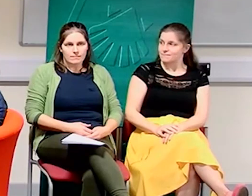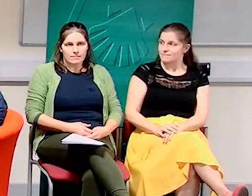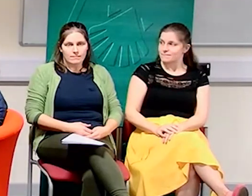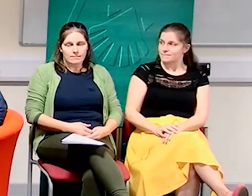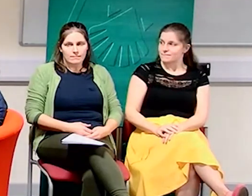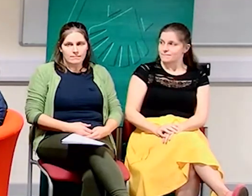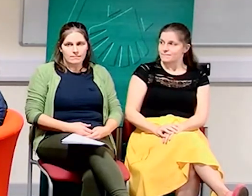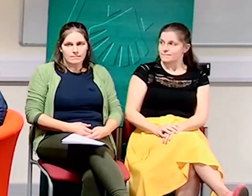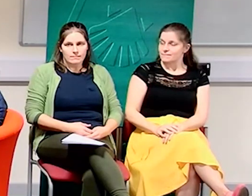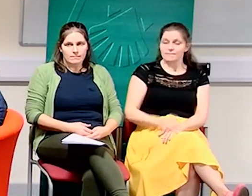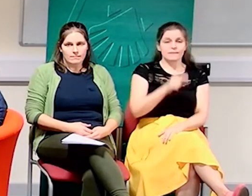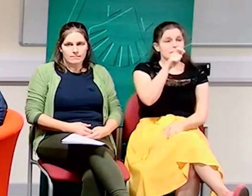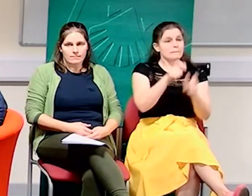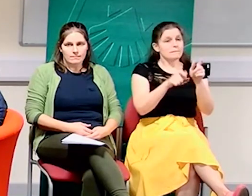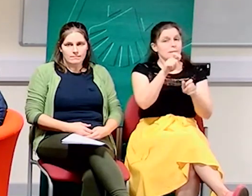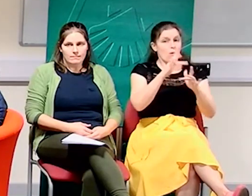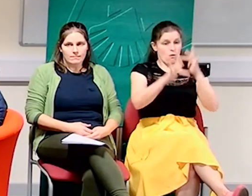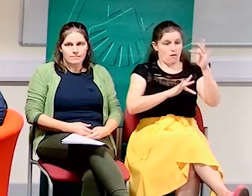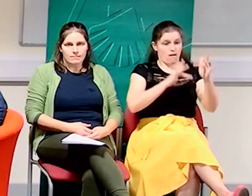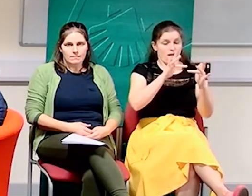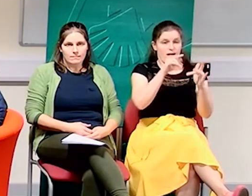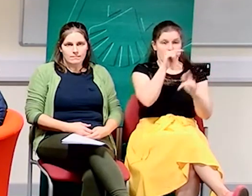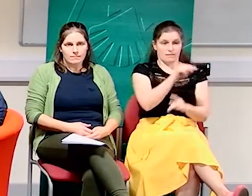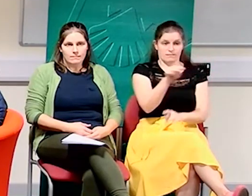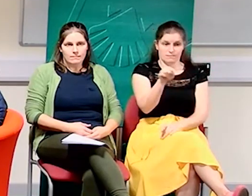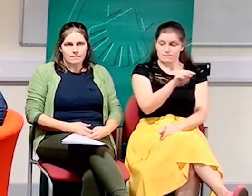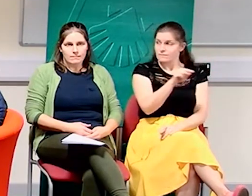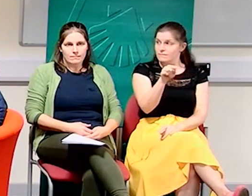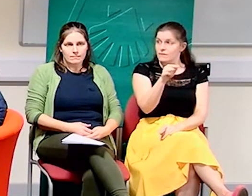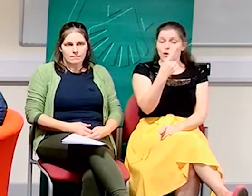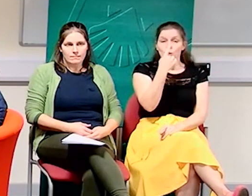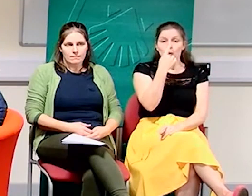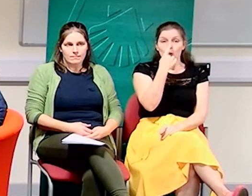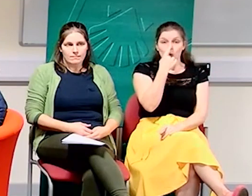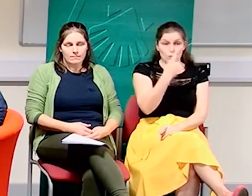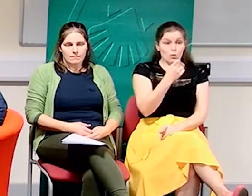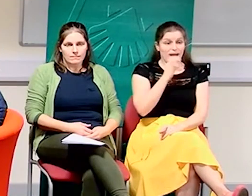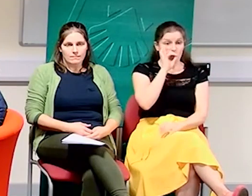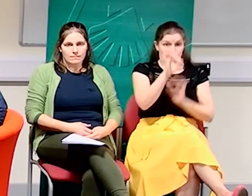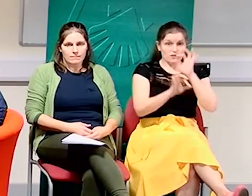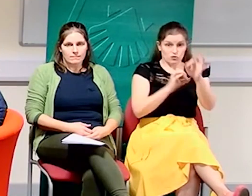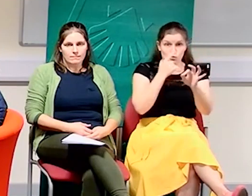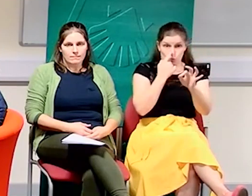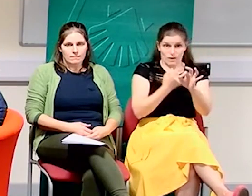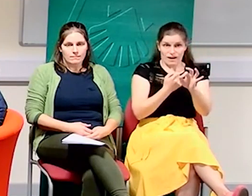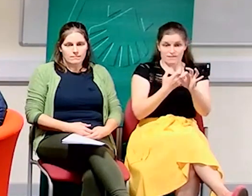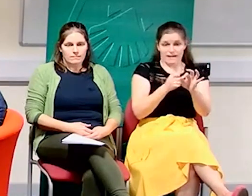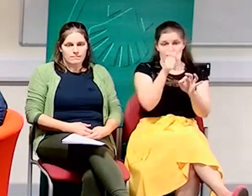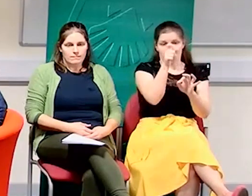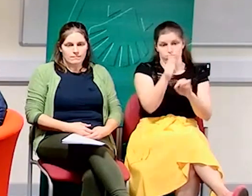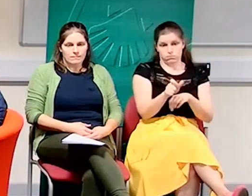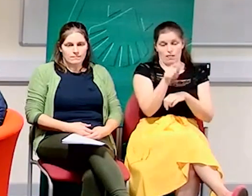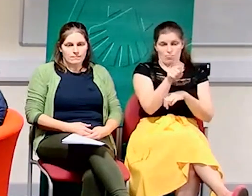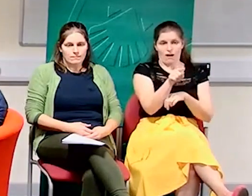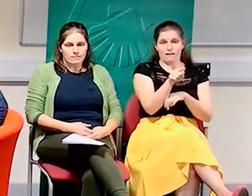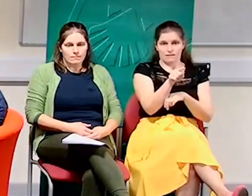are online you are uh able to post questions to us this evening you uh can do that in the